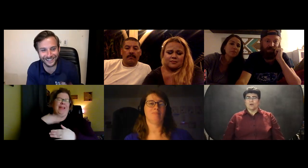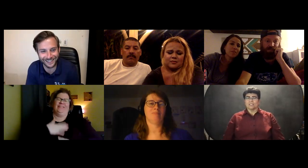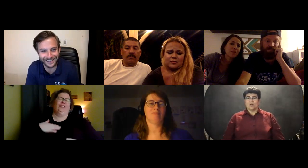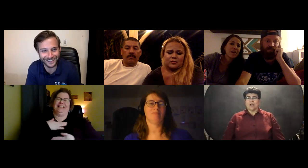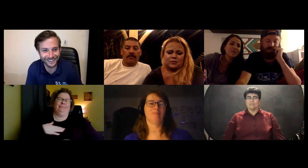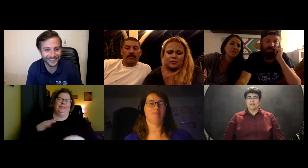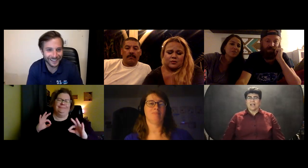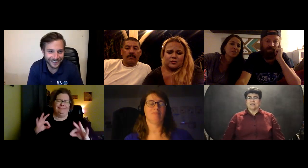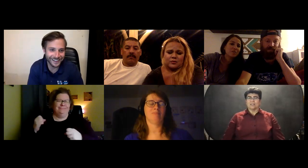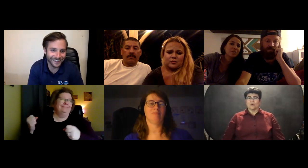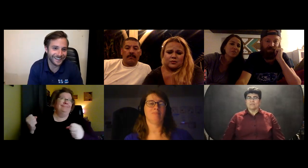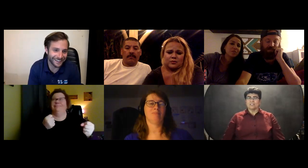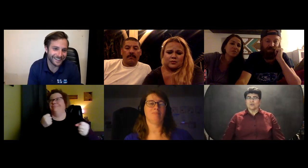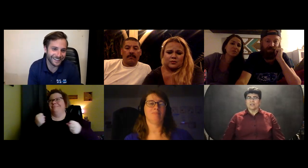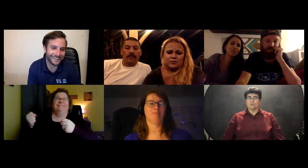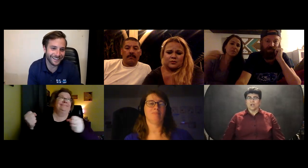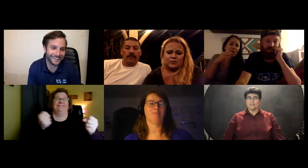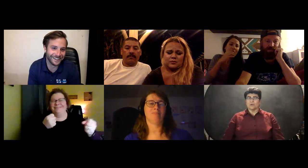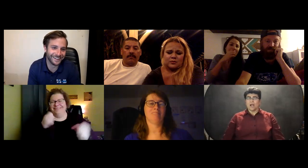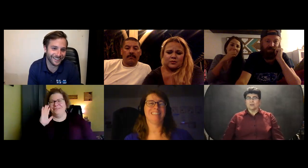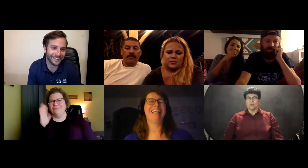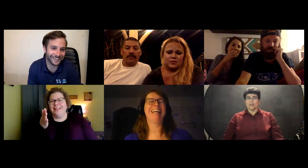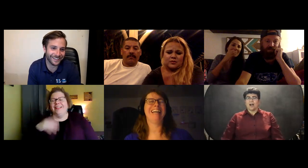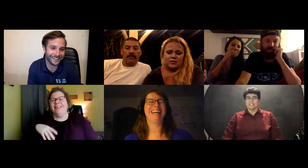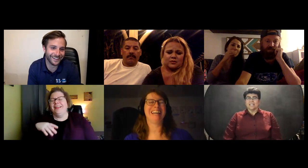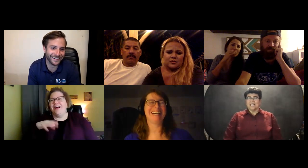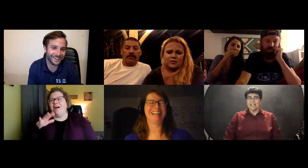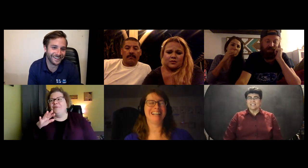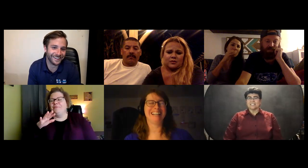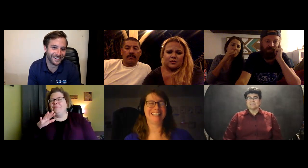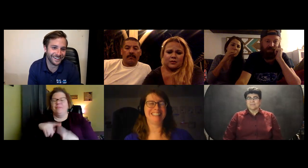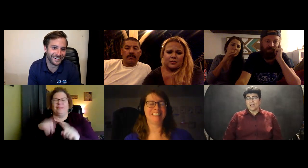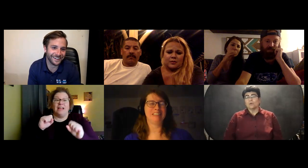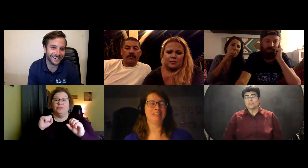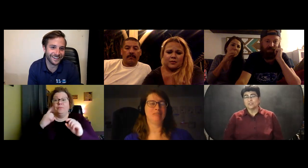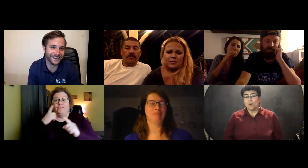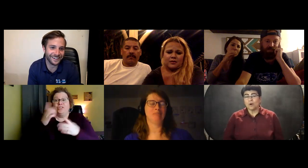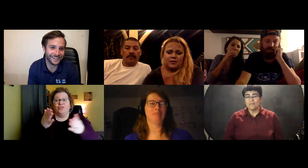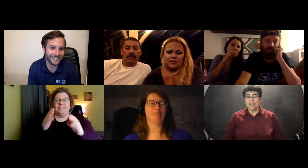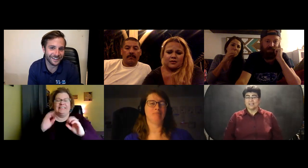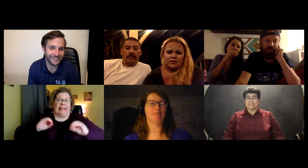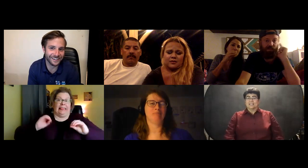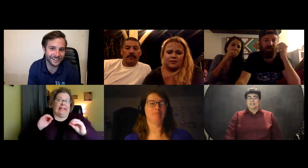so every night you know we've enjoyed driving around with the holiday lights